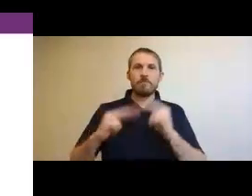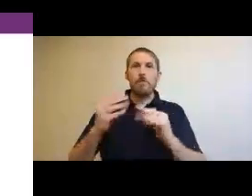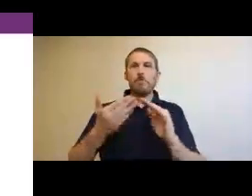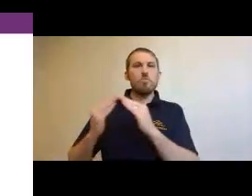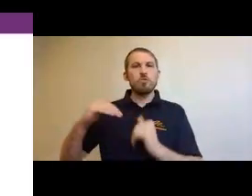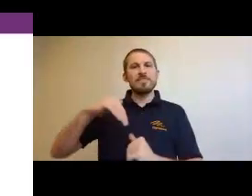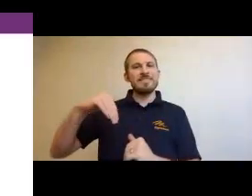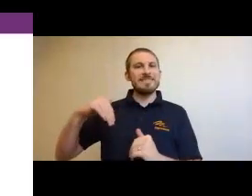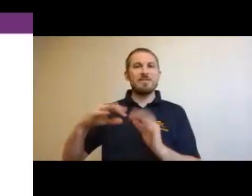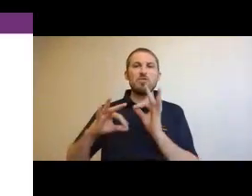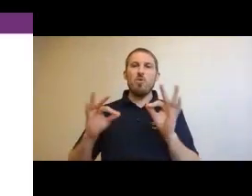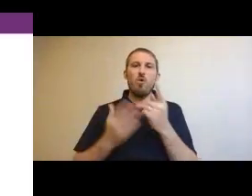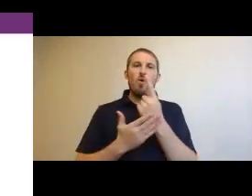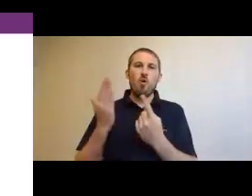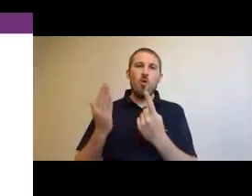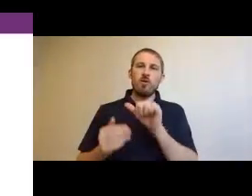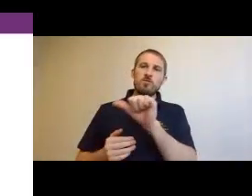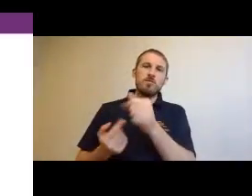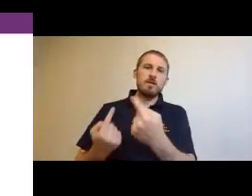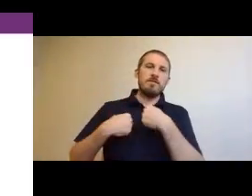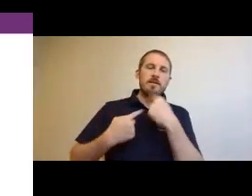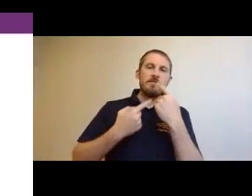information, but an opportunity to build relationships.